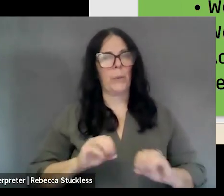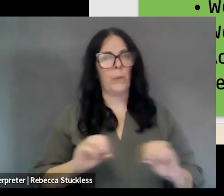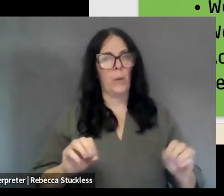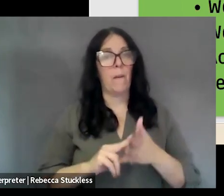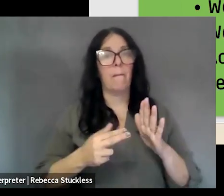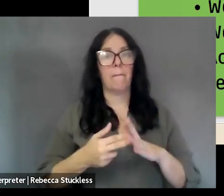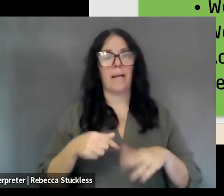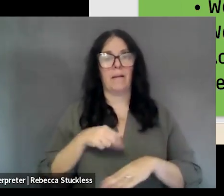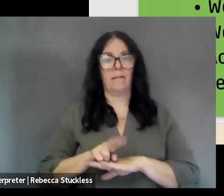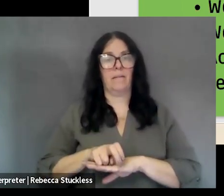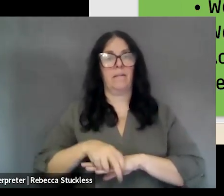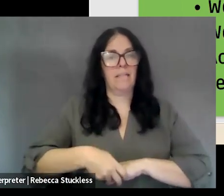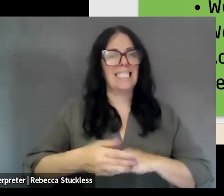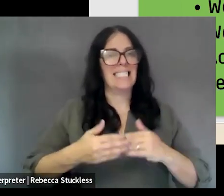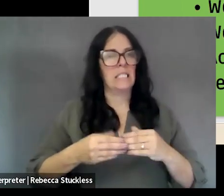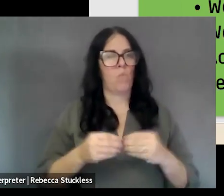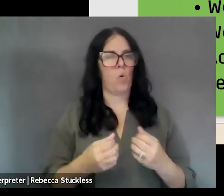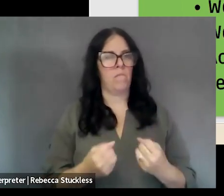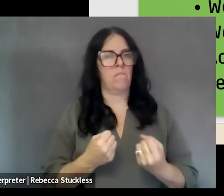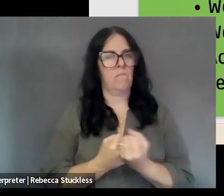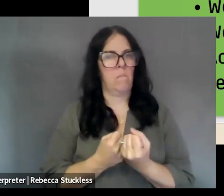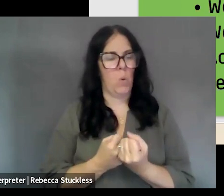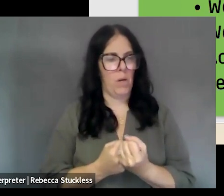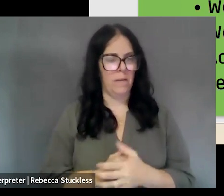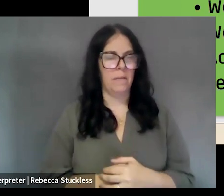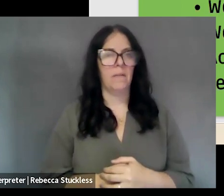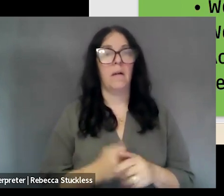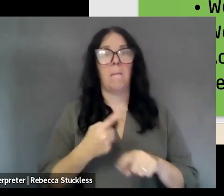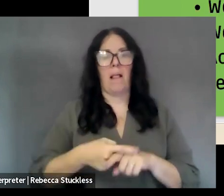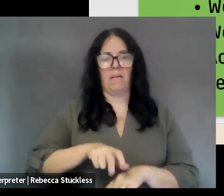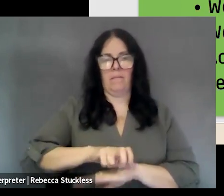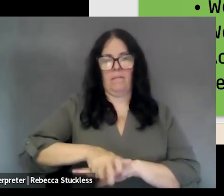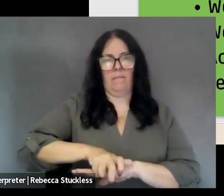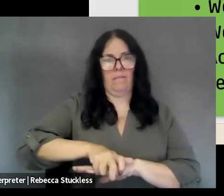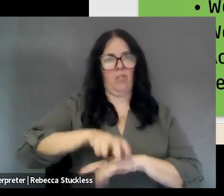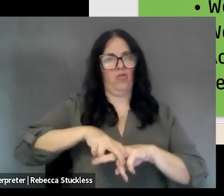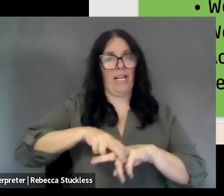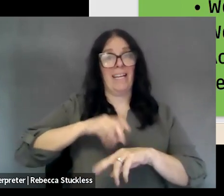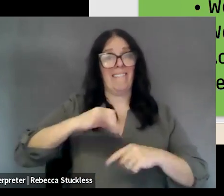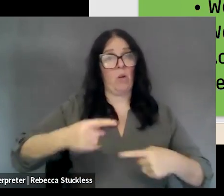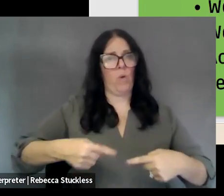sitting to standing, and it's going to have its own base that isn't going to wheel away from you.